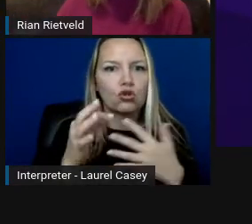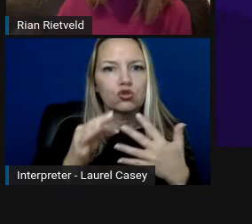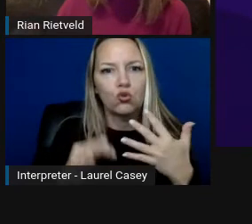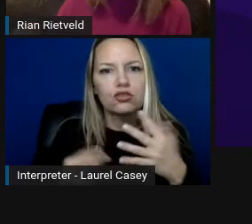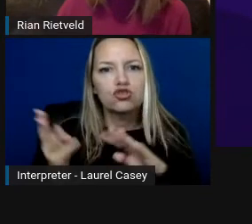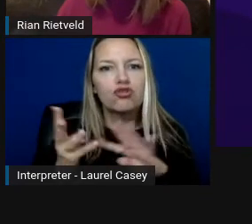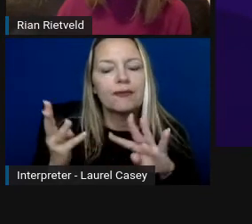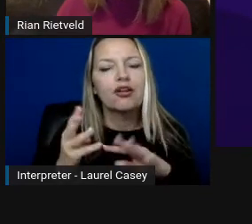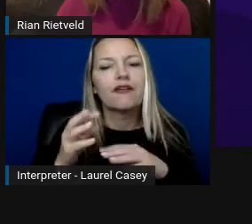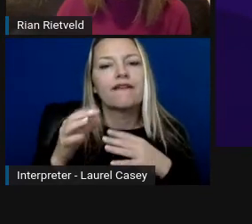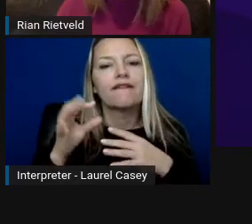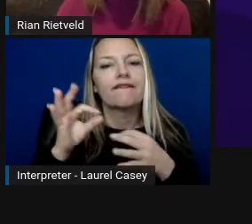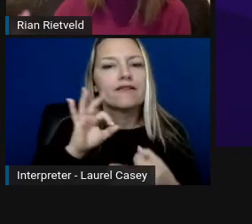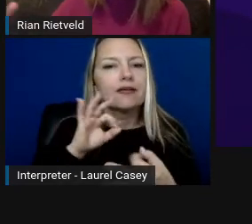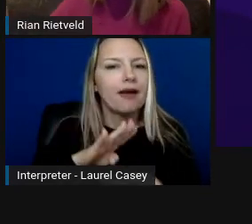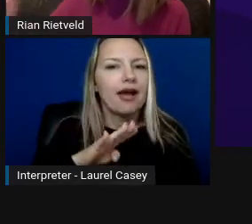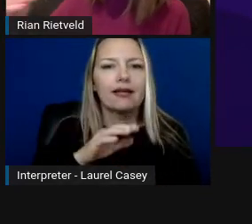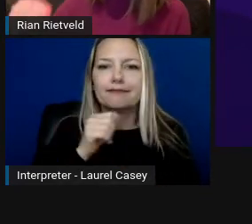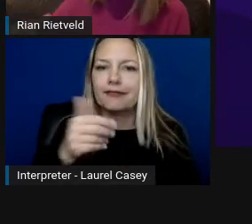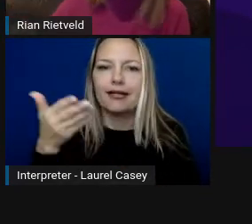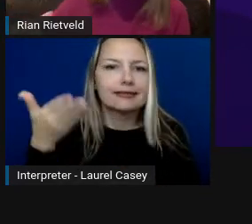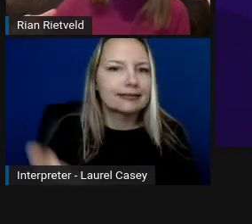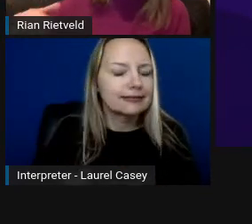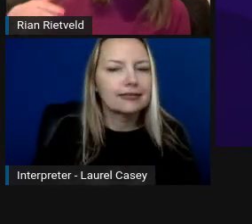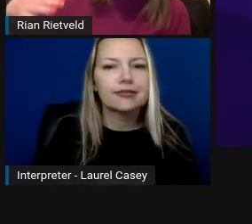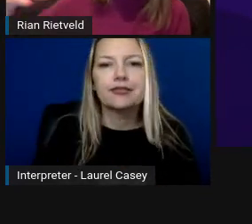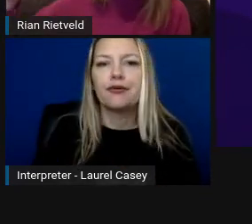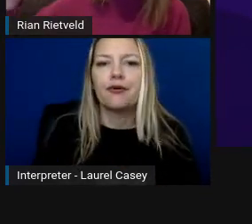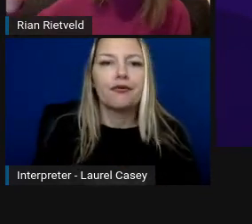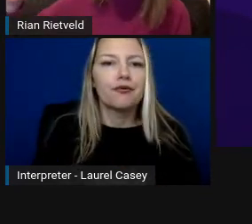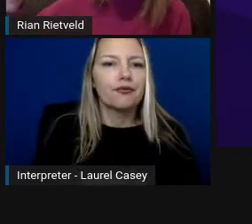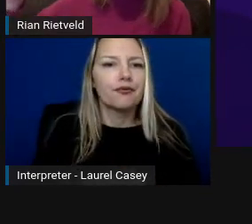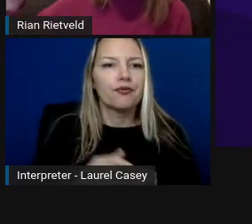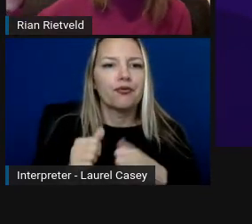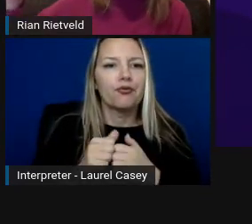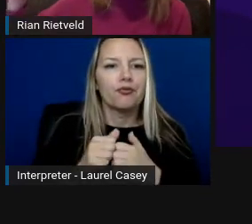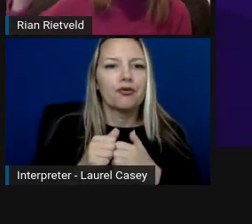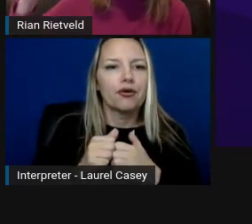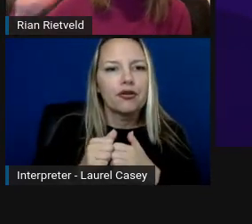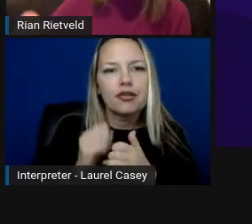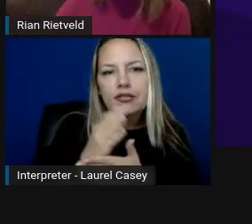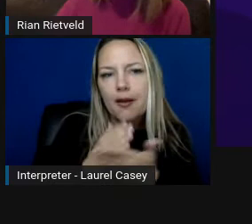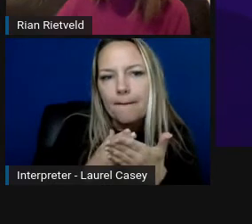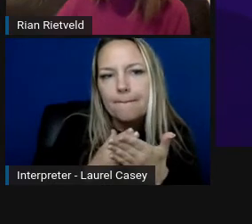is non-existent sometimes with some patterns, the keyboard doesn't work.